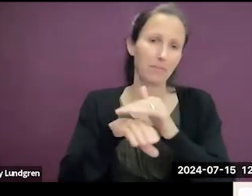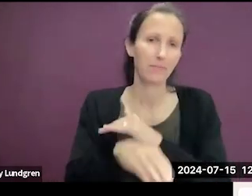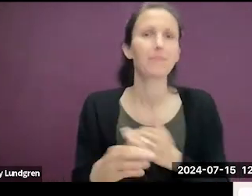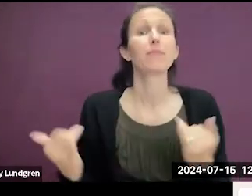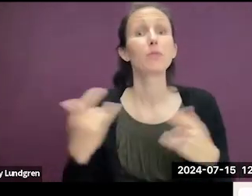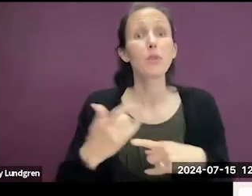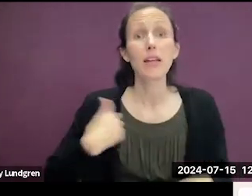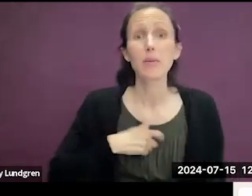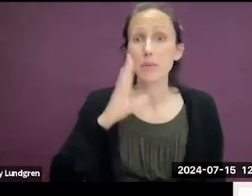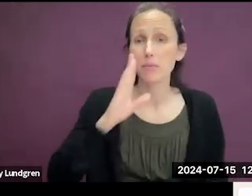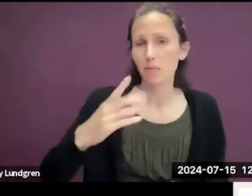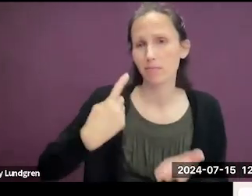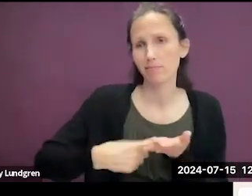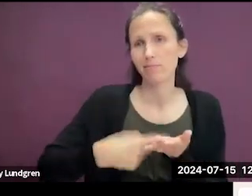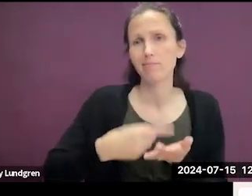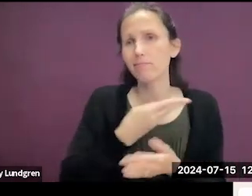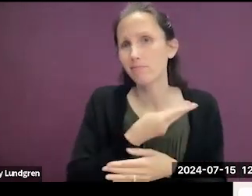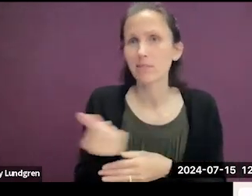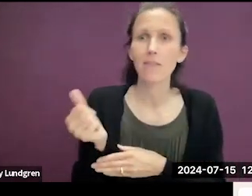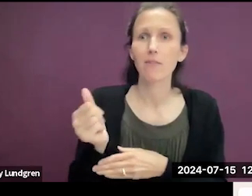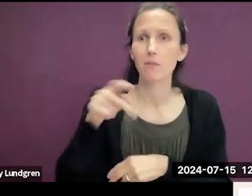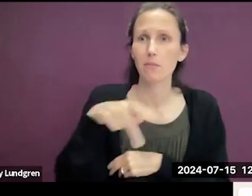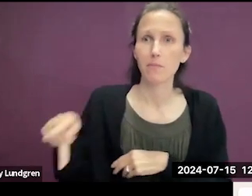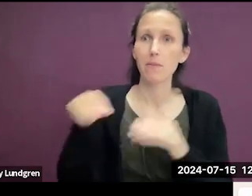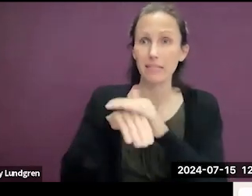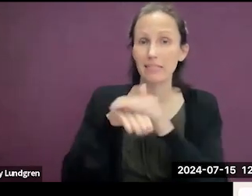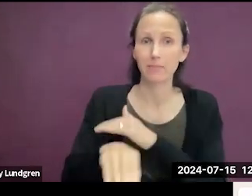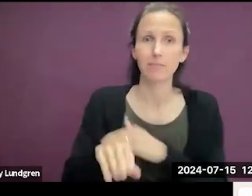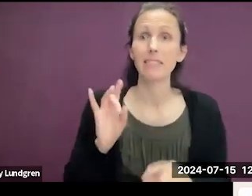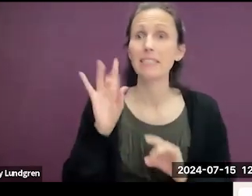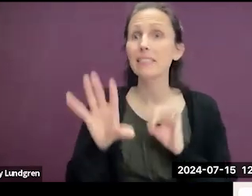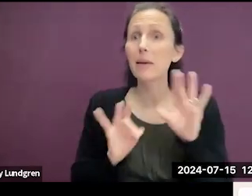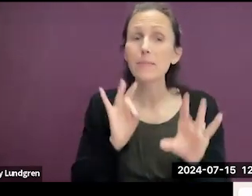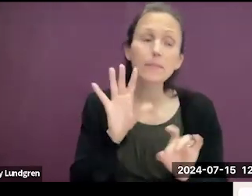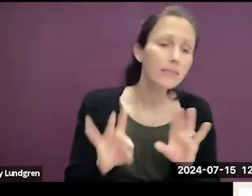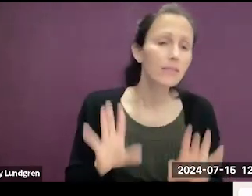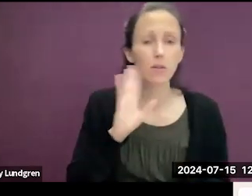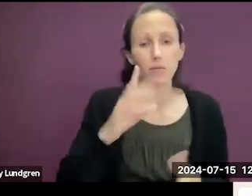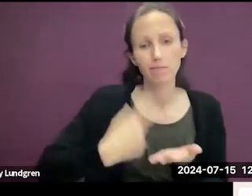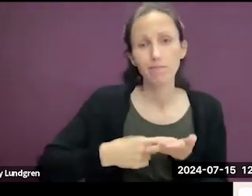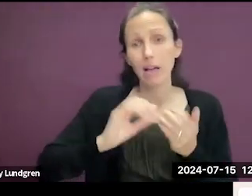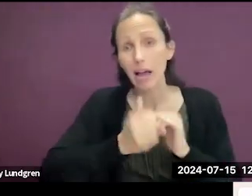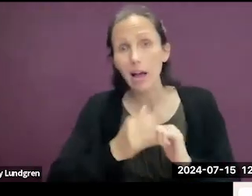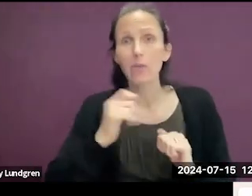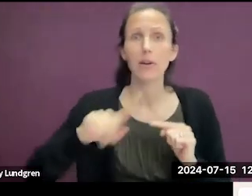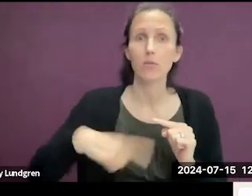to go over some general PowerPoint accessibility tips, we'll talk about how and when to use alt-text,